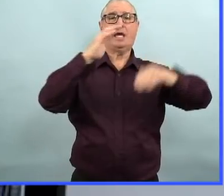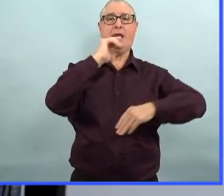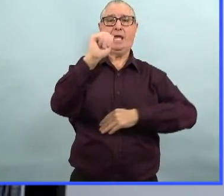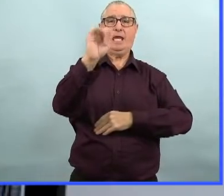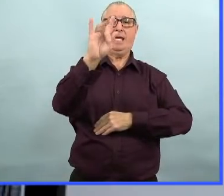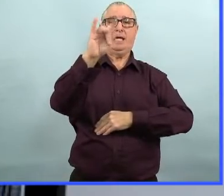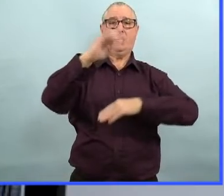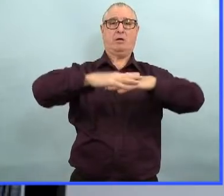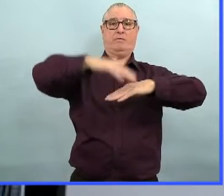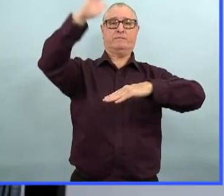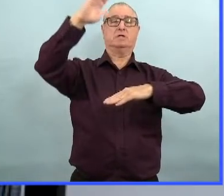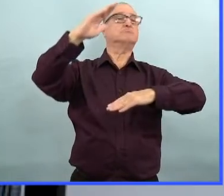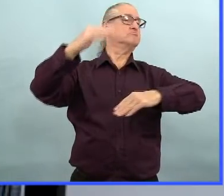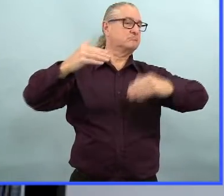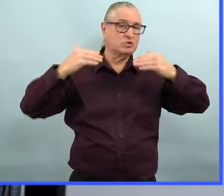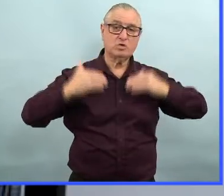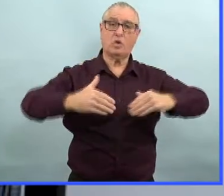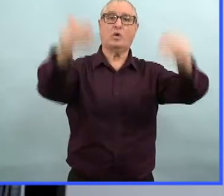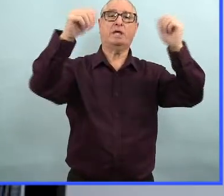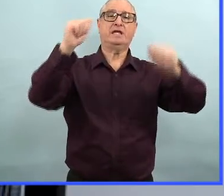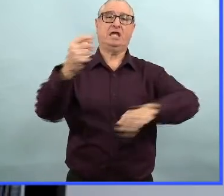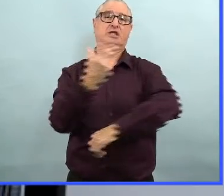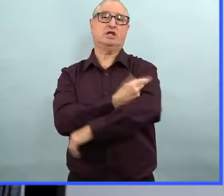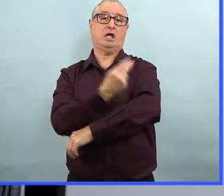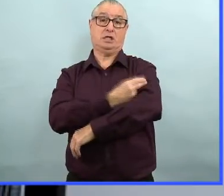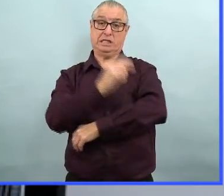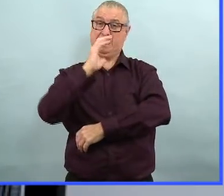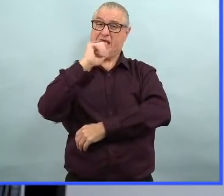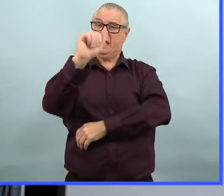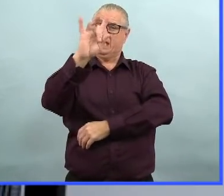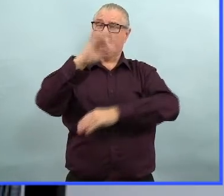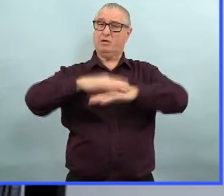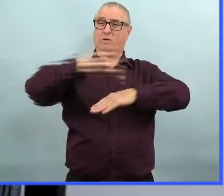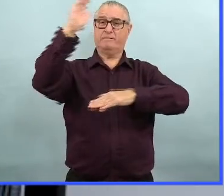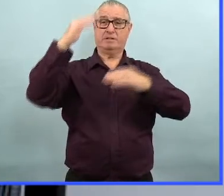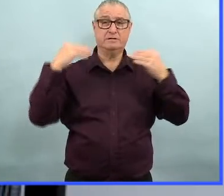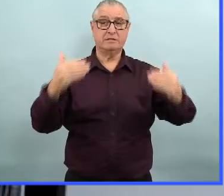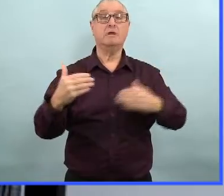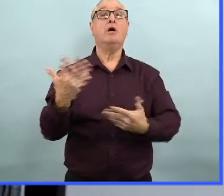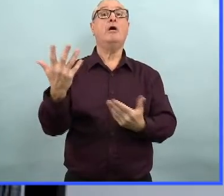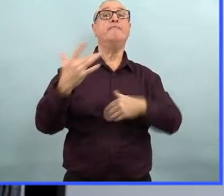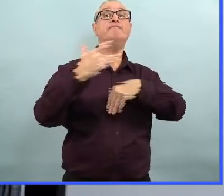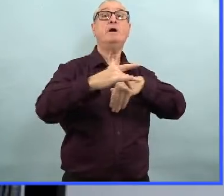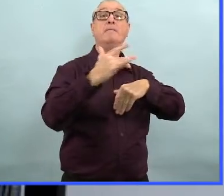a third dose of the copin 19 vaccine these are available at any location that offers the vaccine